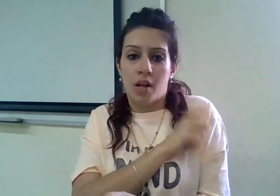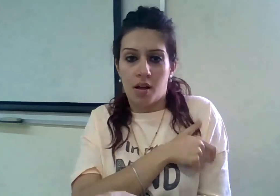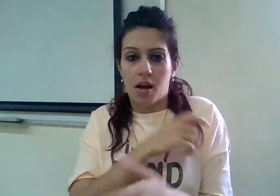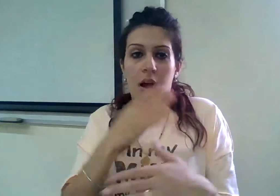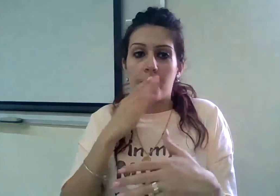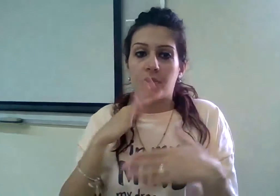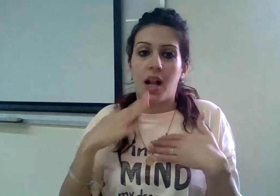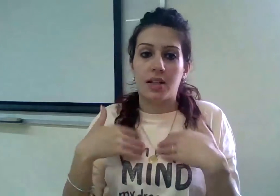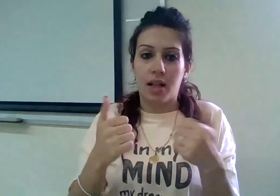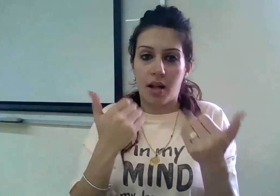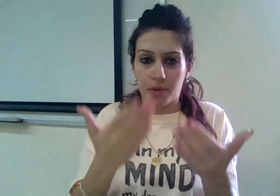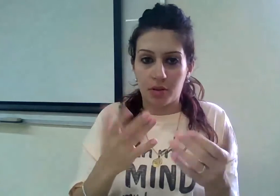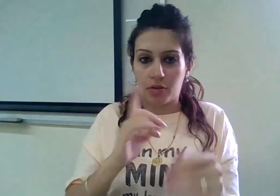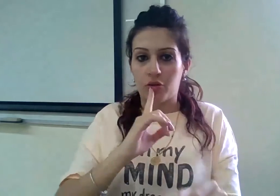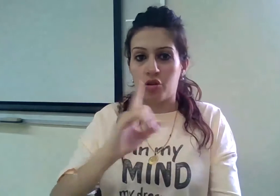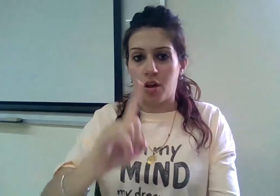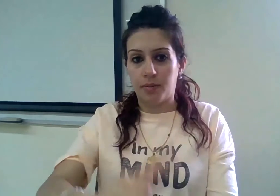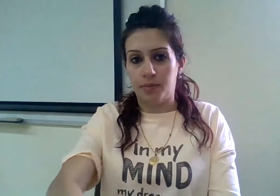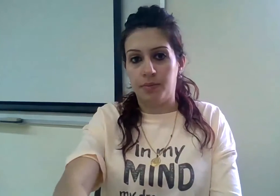without any barriers, hopefully.